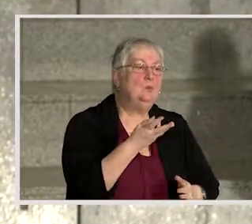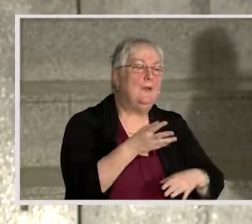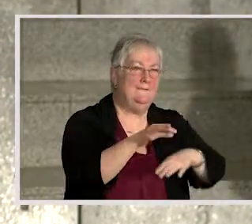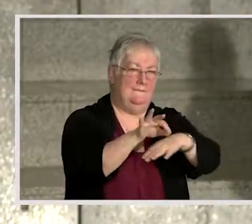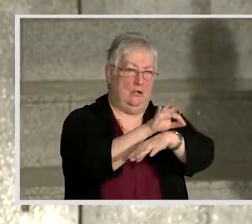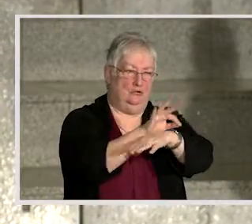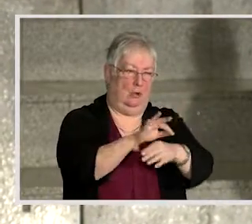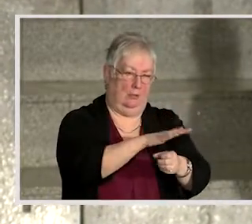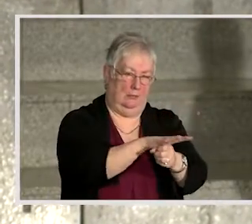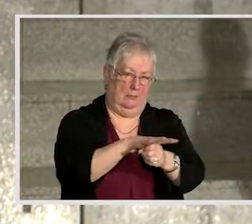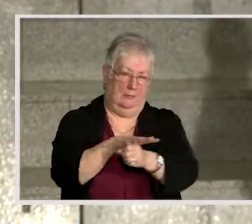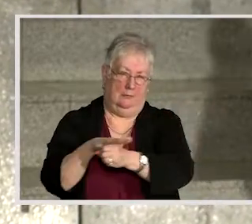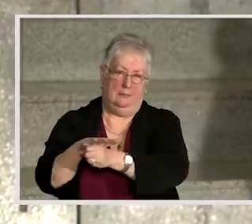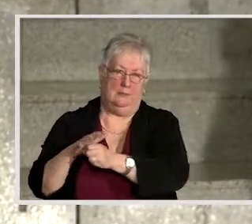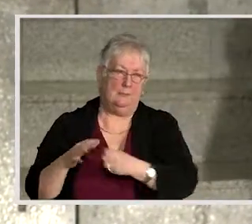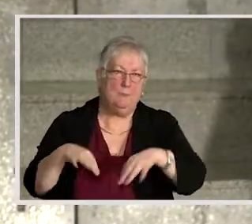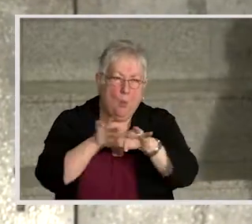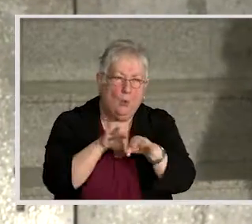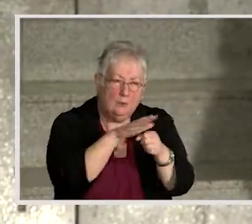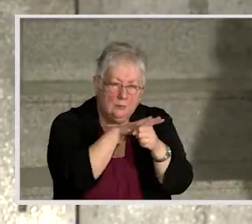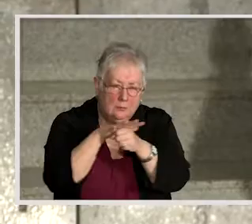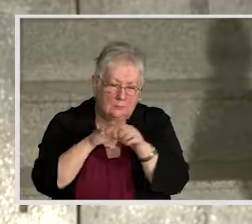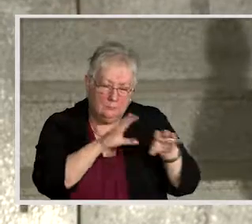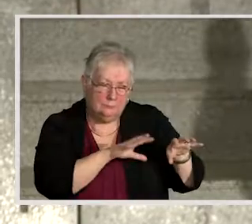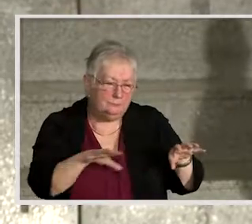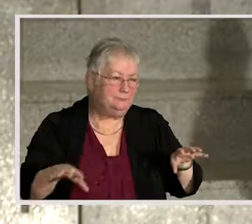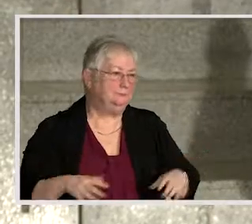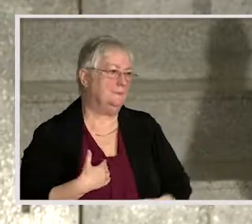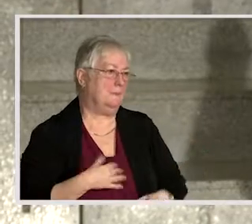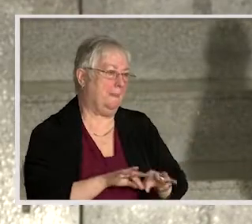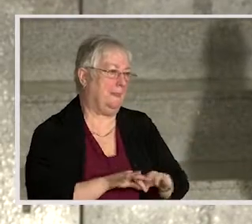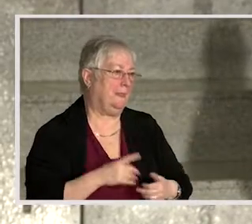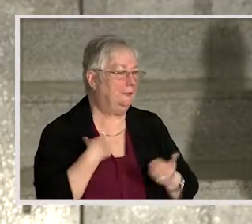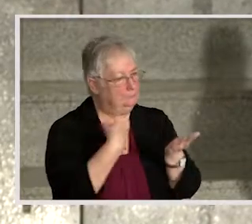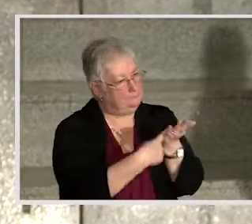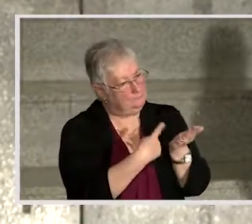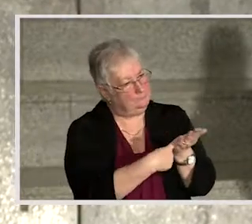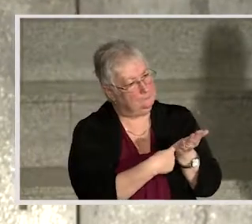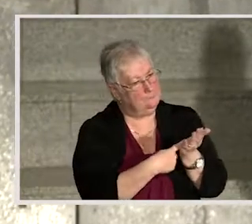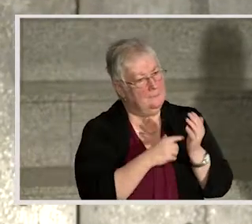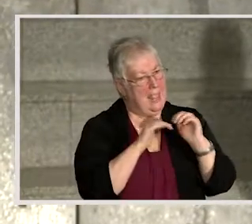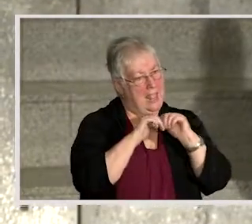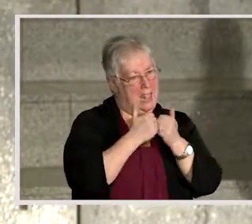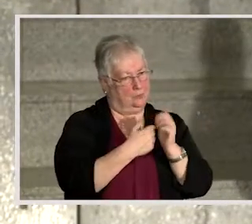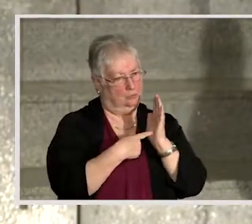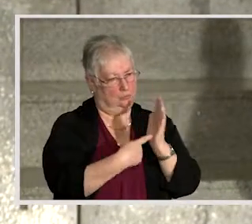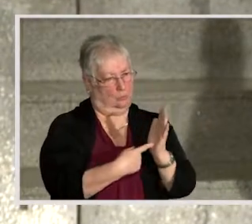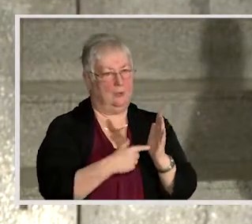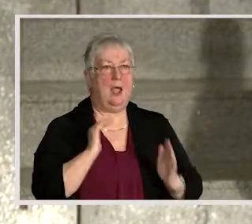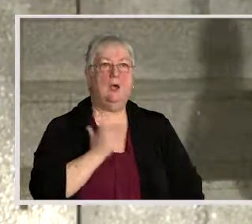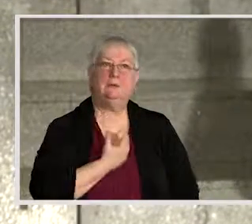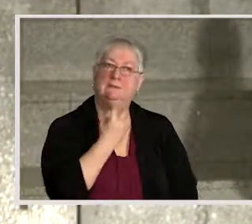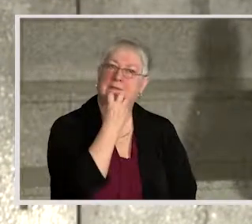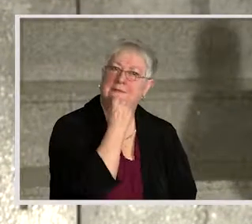TO DISCUSS HOW THESE AREAS REALLY TRACK TO THE VALUES THAT SHE HAS ESTABLISHED FOR HER ADMINISTRATION THAT REFLECT BOTH